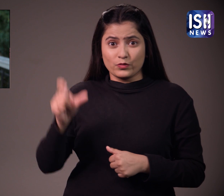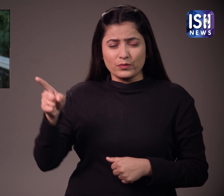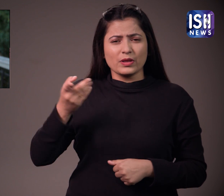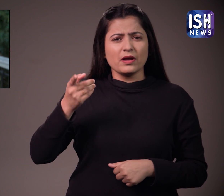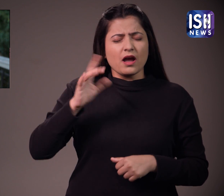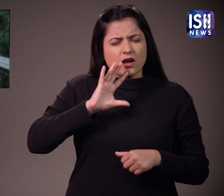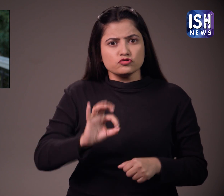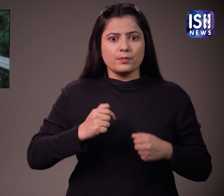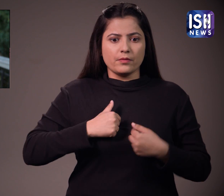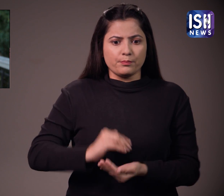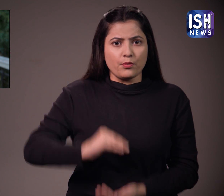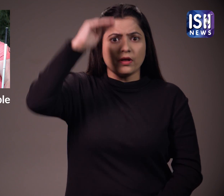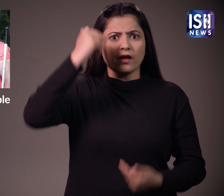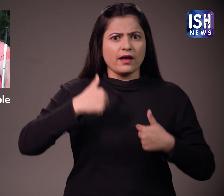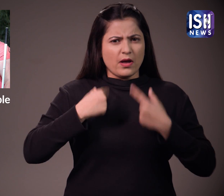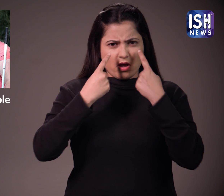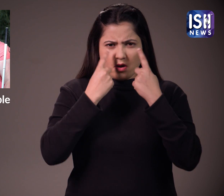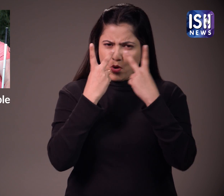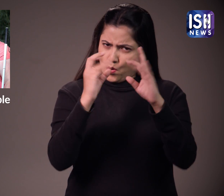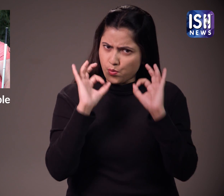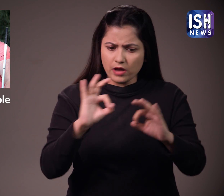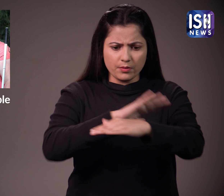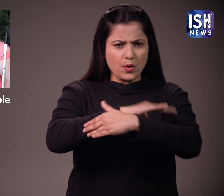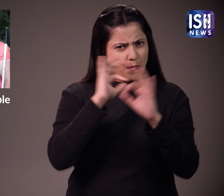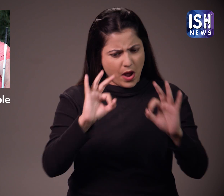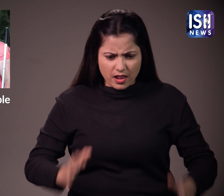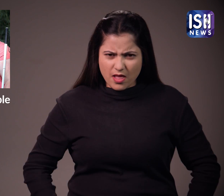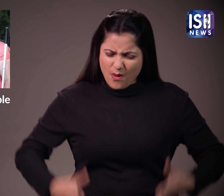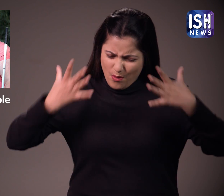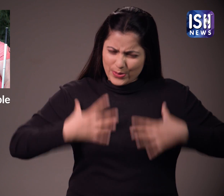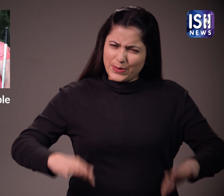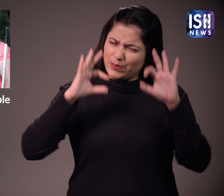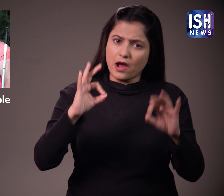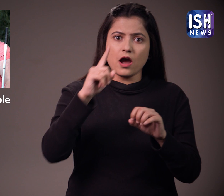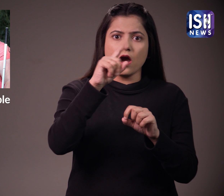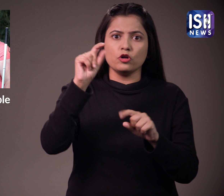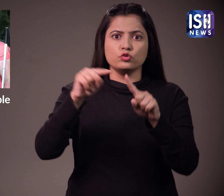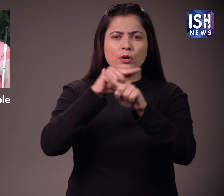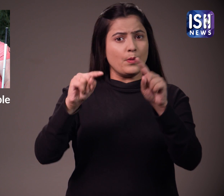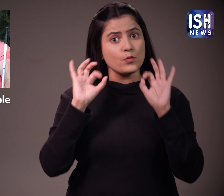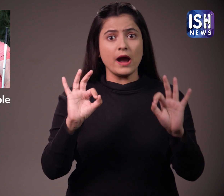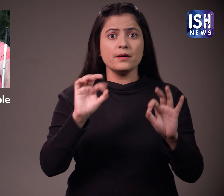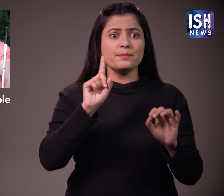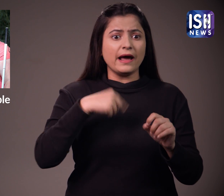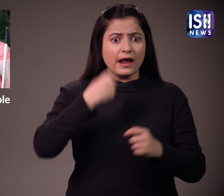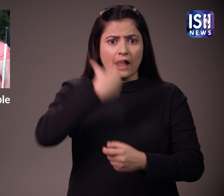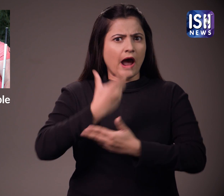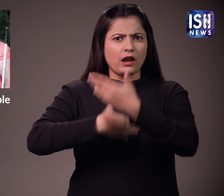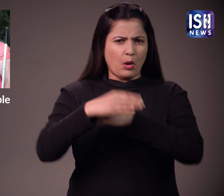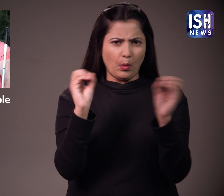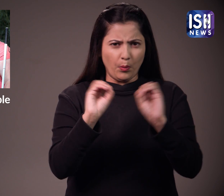Shuping was born as an able-bodied child and had no disablity.